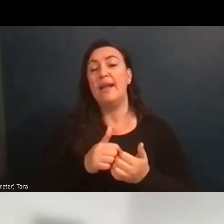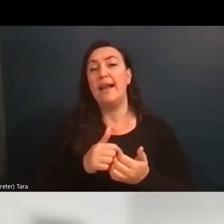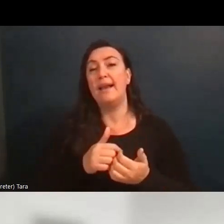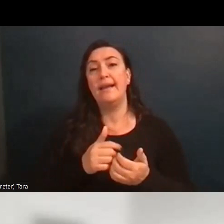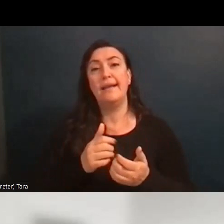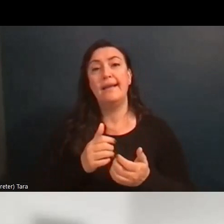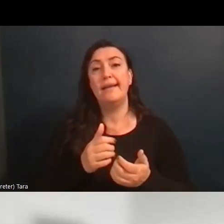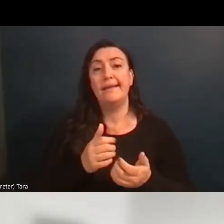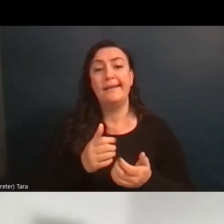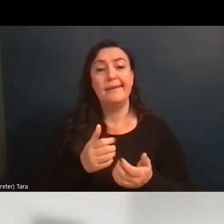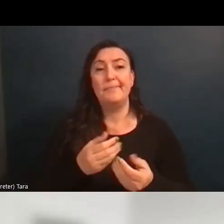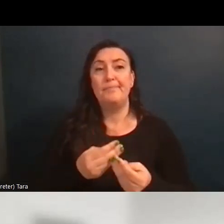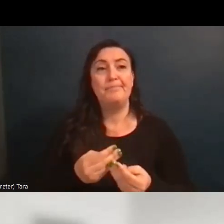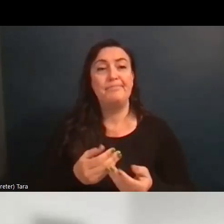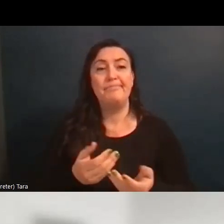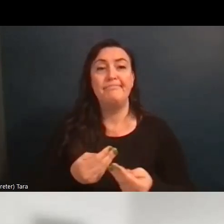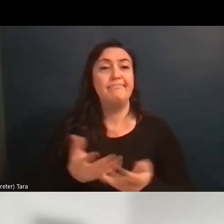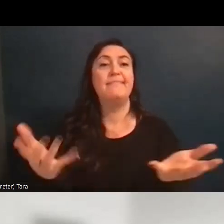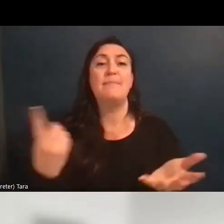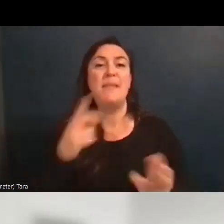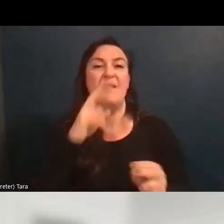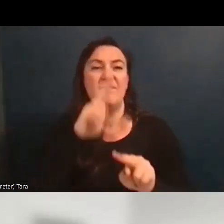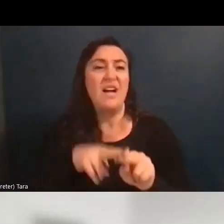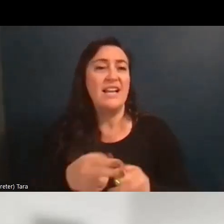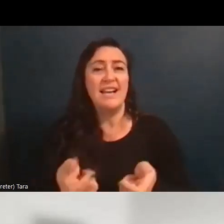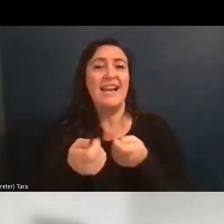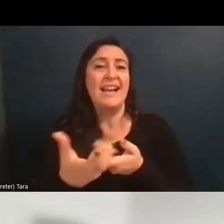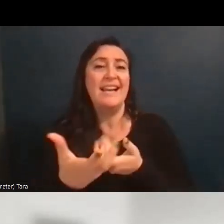fun and engaging. So back to back to lunch.